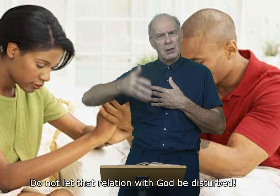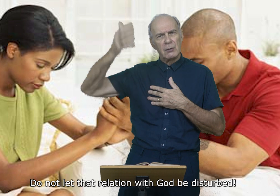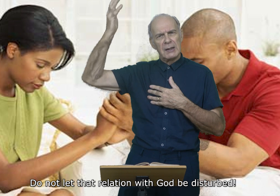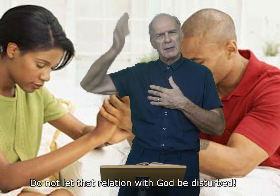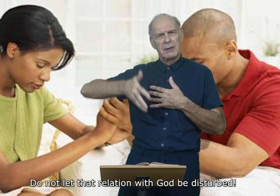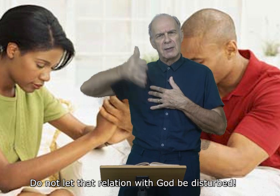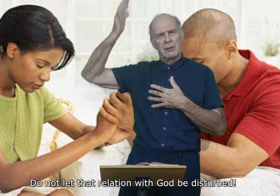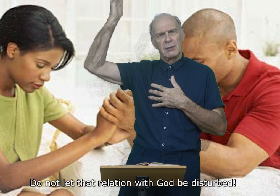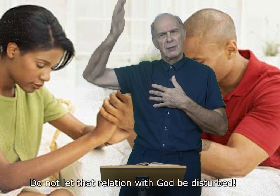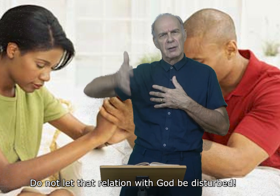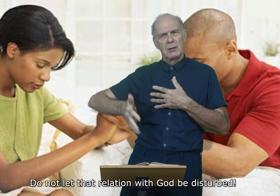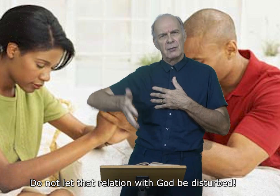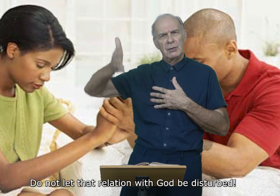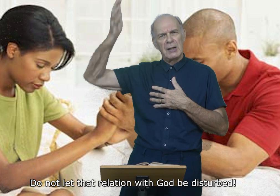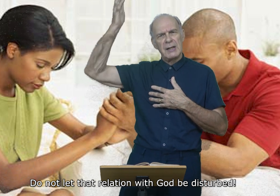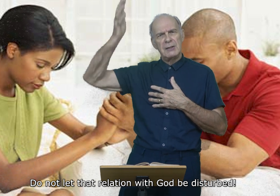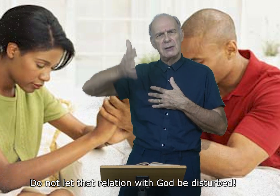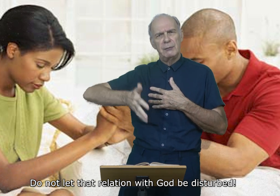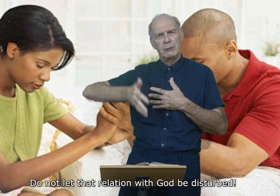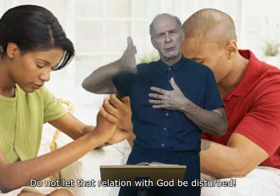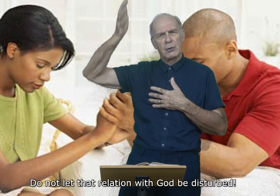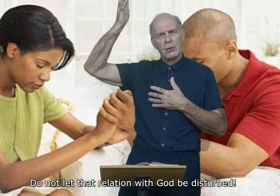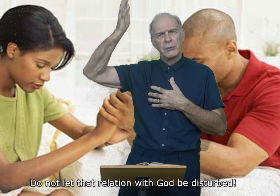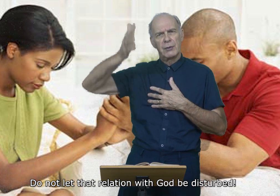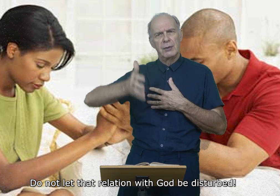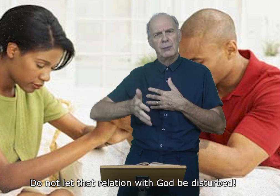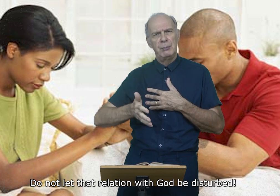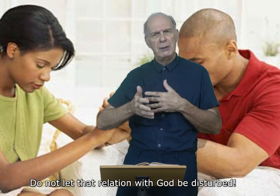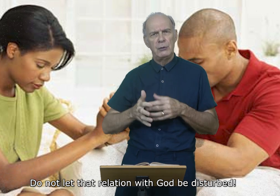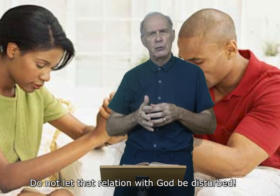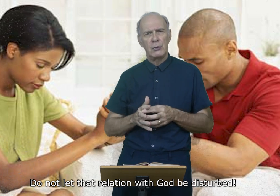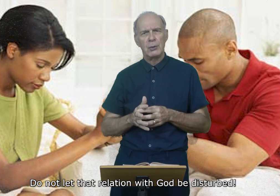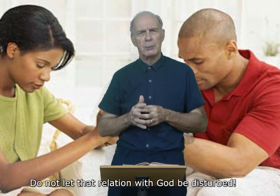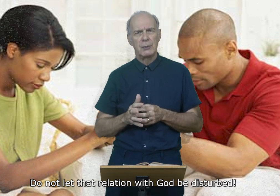Do not let that relation with God be disturbed!